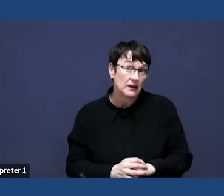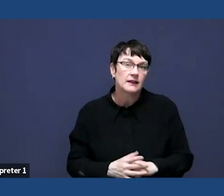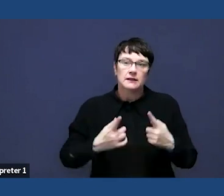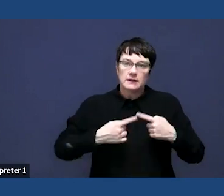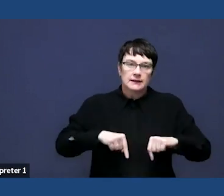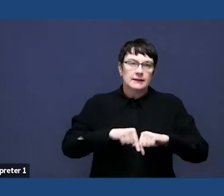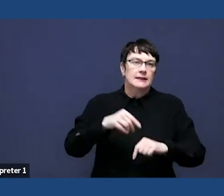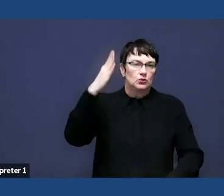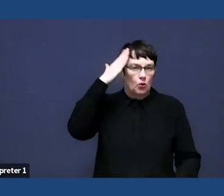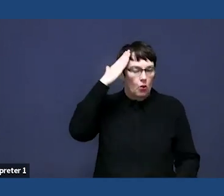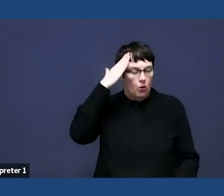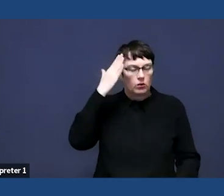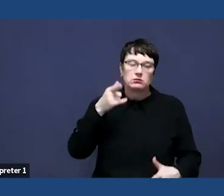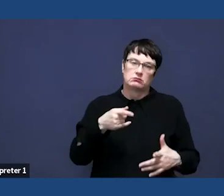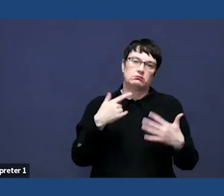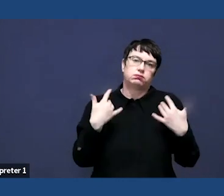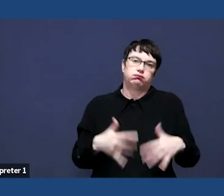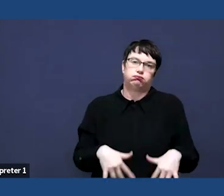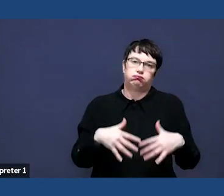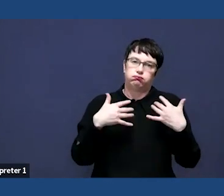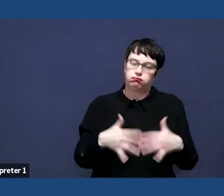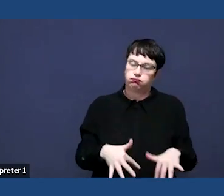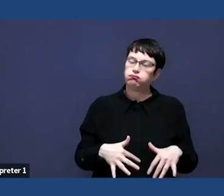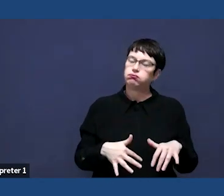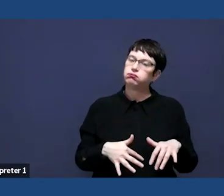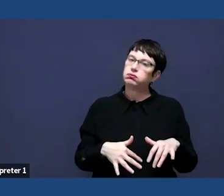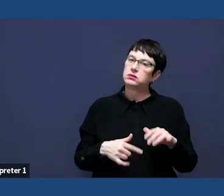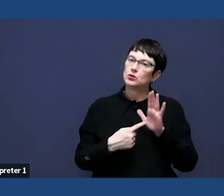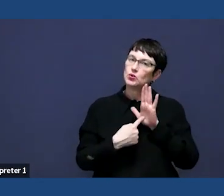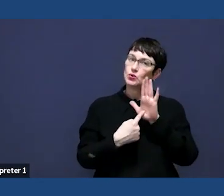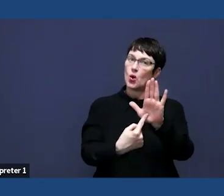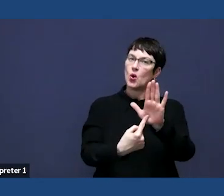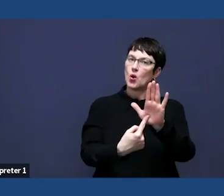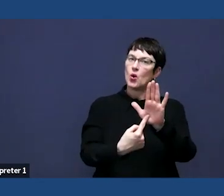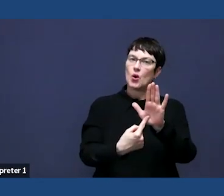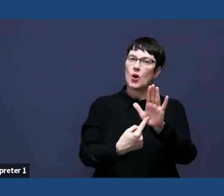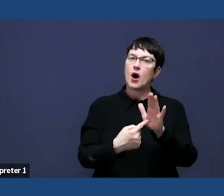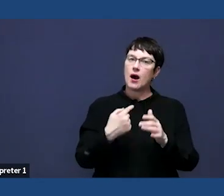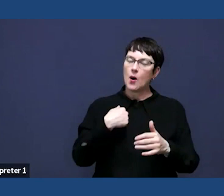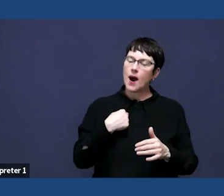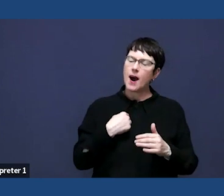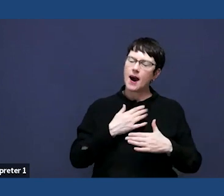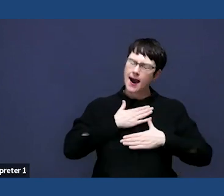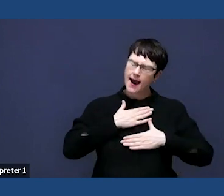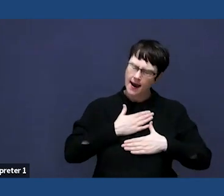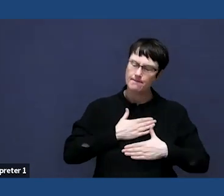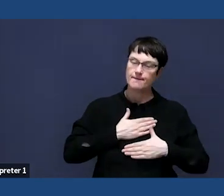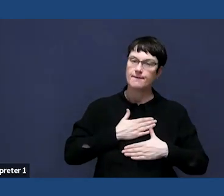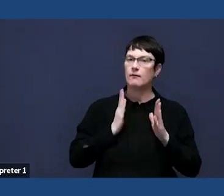But I think to the point of why we're here today, without -- I think an international